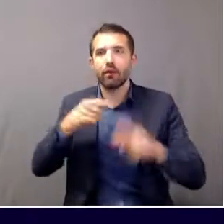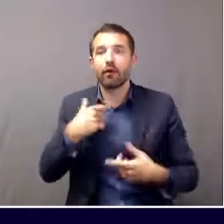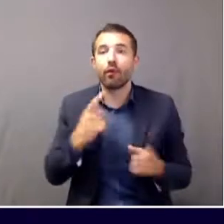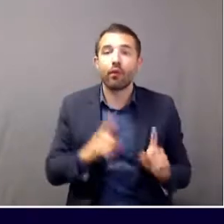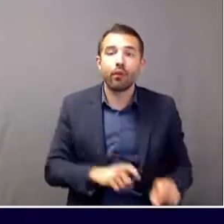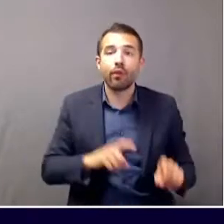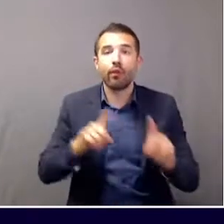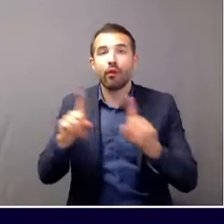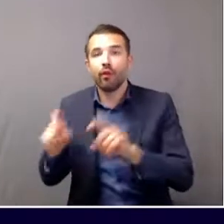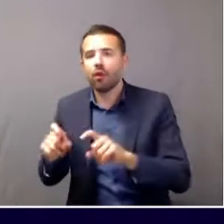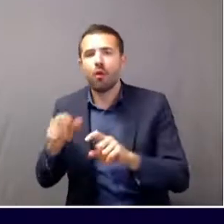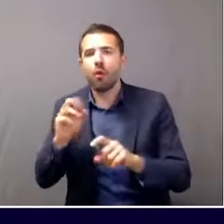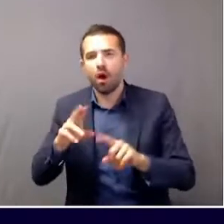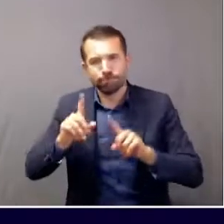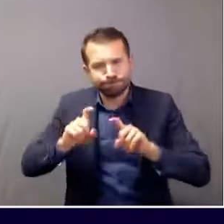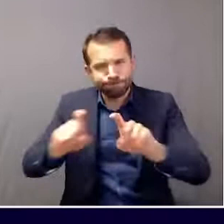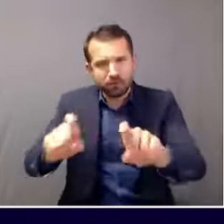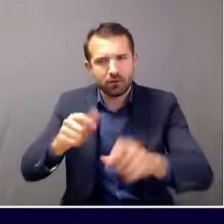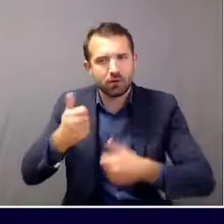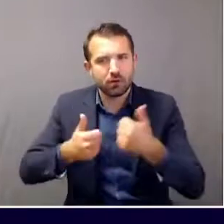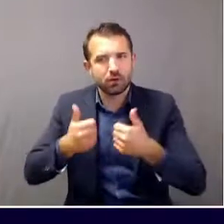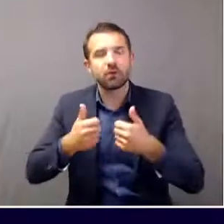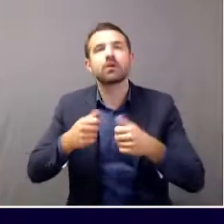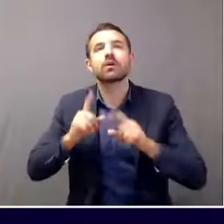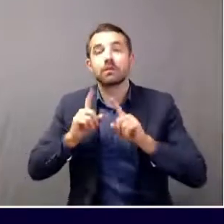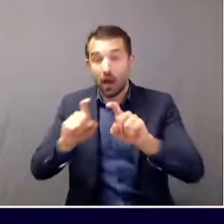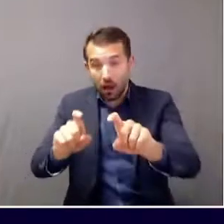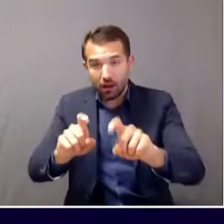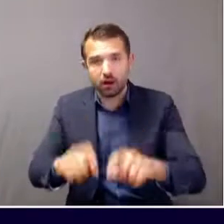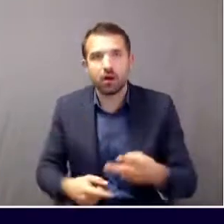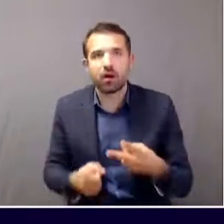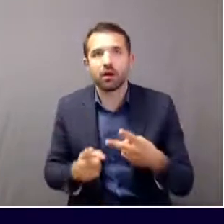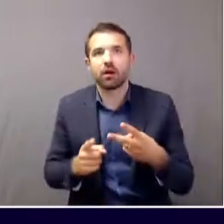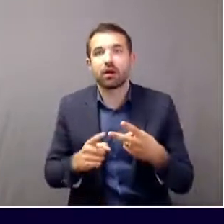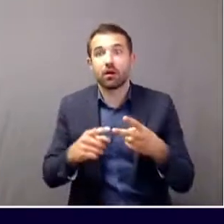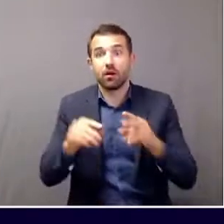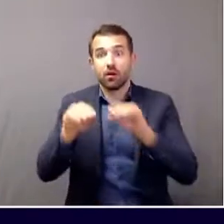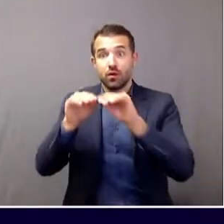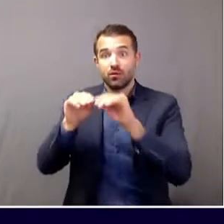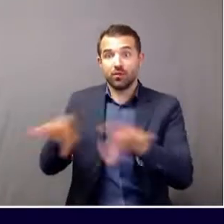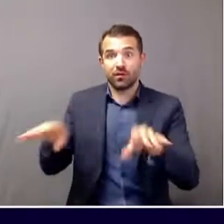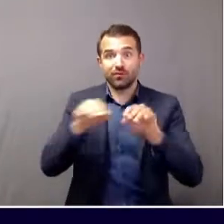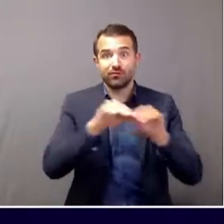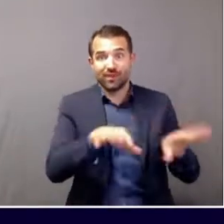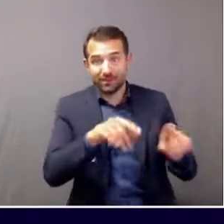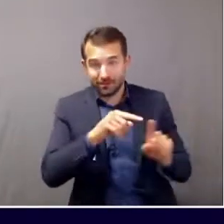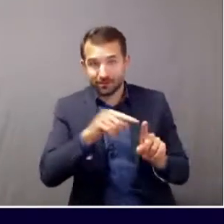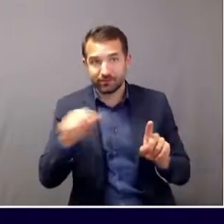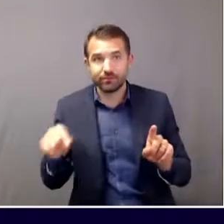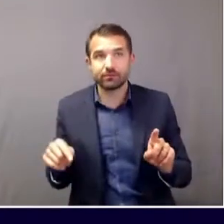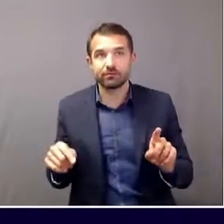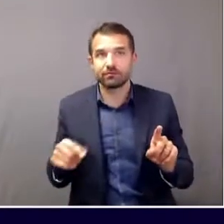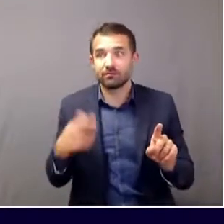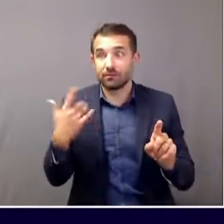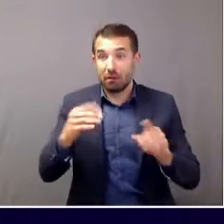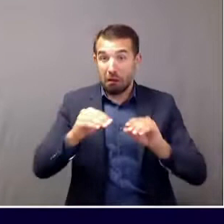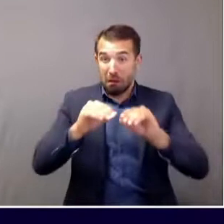complexion of the outbreak that we are seeing a high positivity